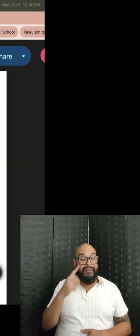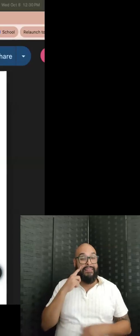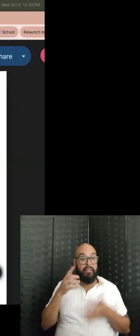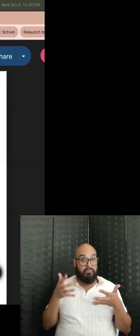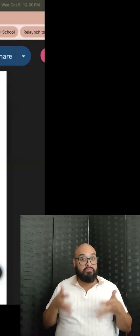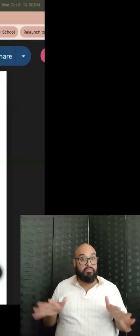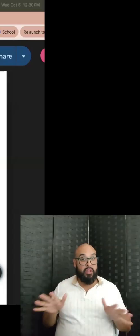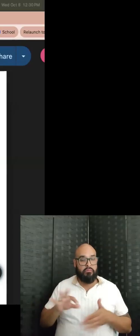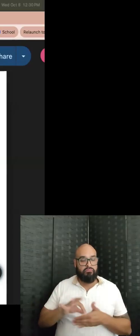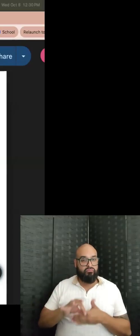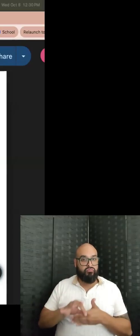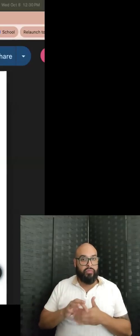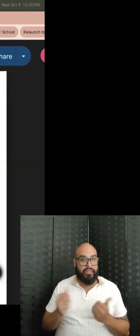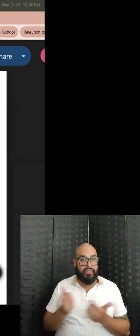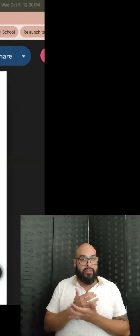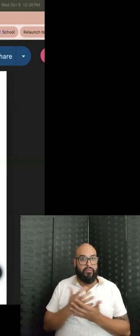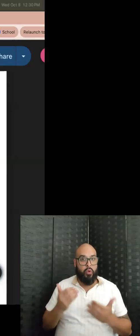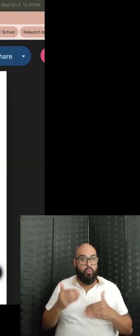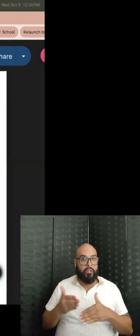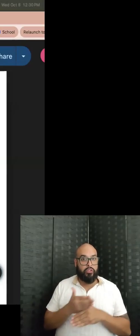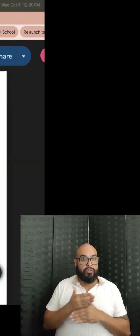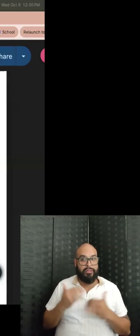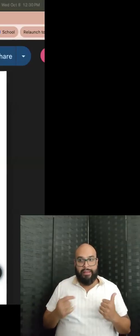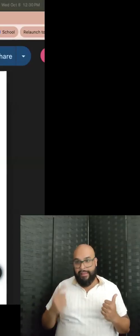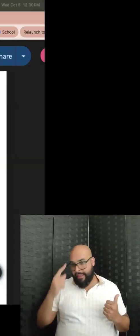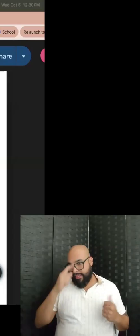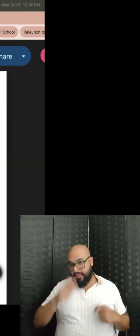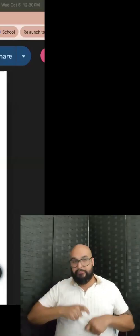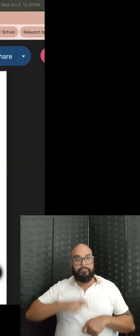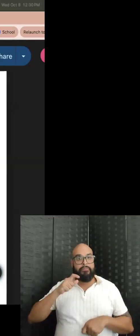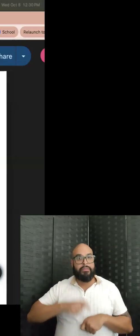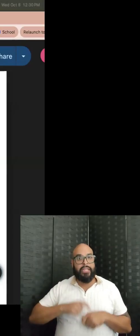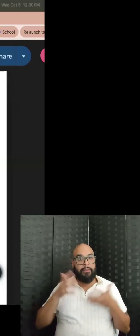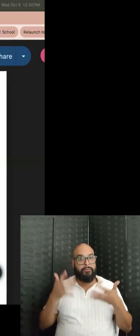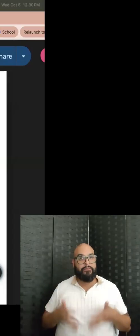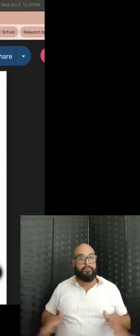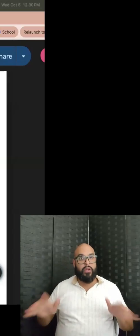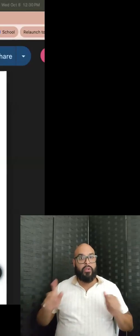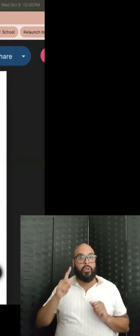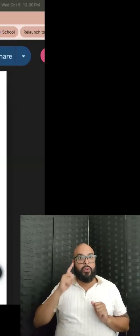And I know we're right at time for the webinar today.